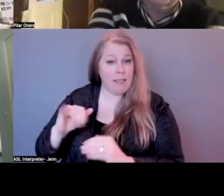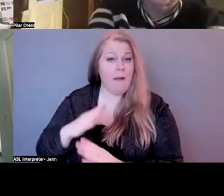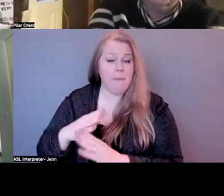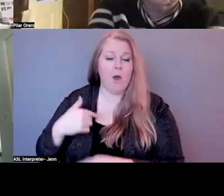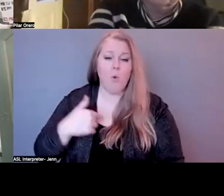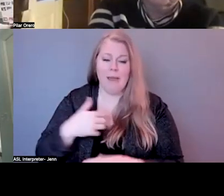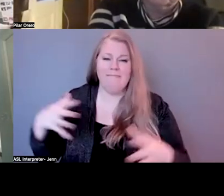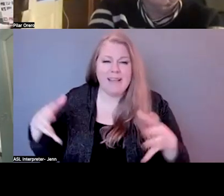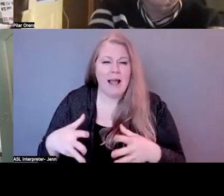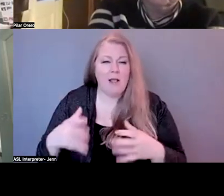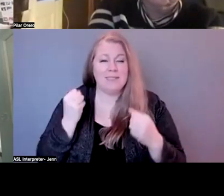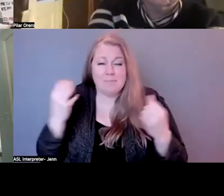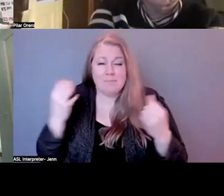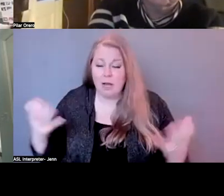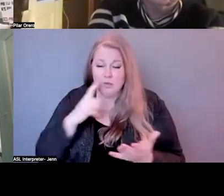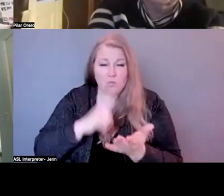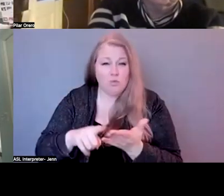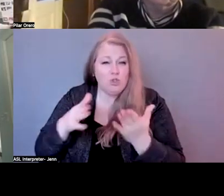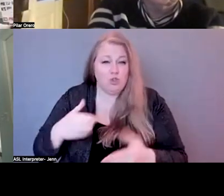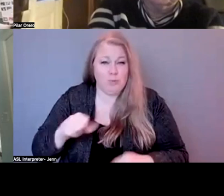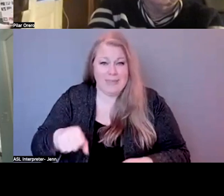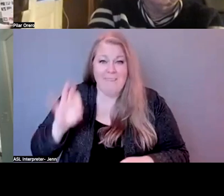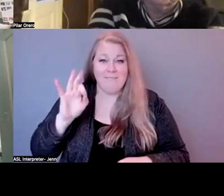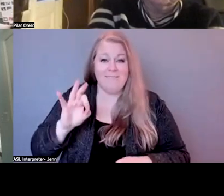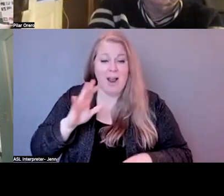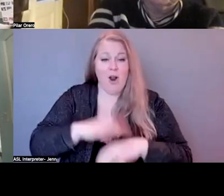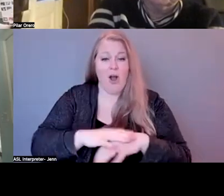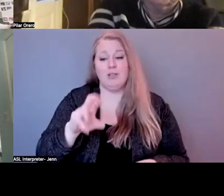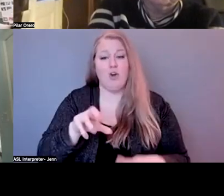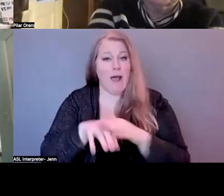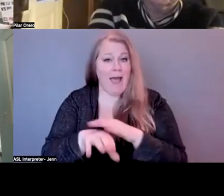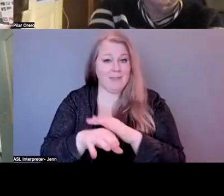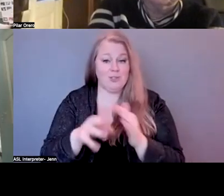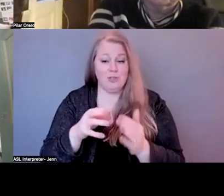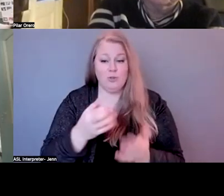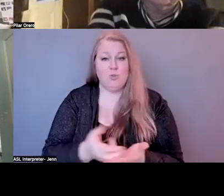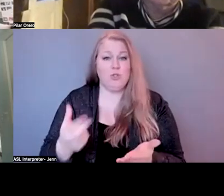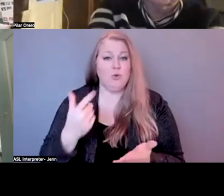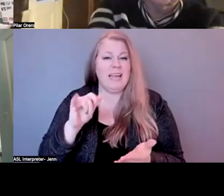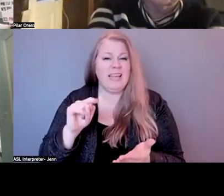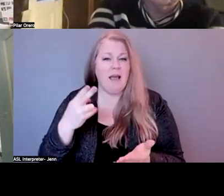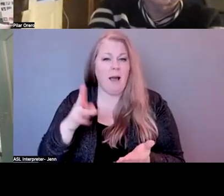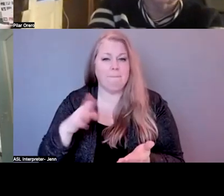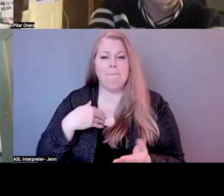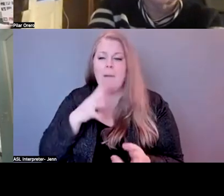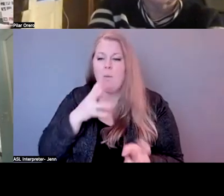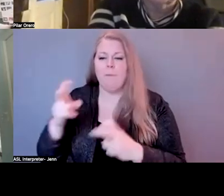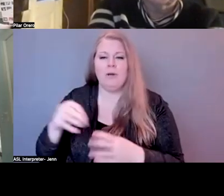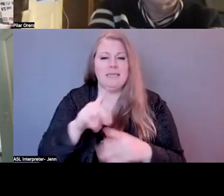as resources as we could find on XR Access resources GitHub. I'll post a link to that in the discord chat but I would encourage for